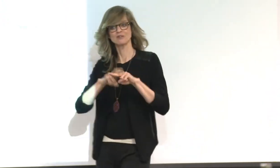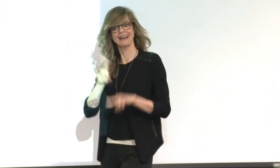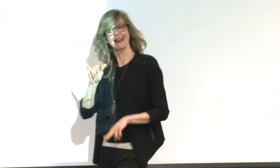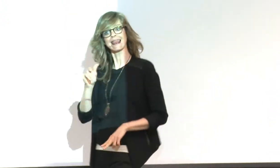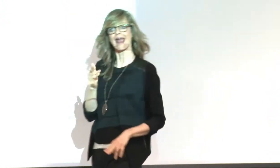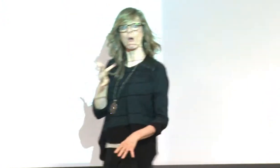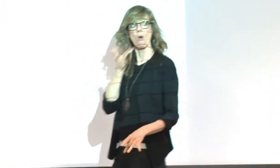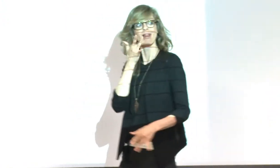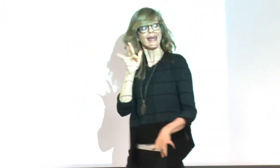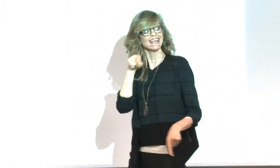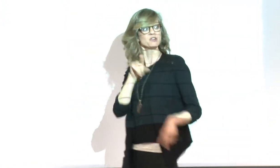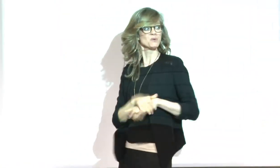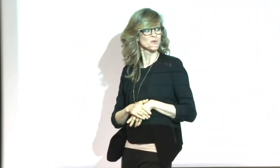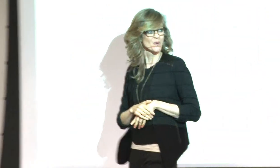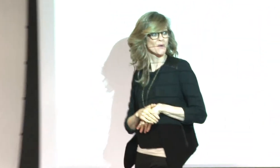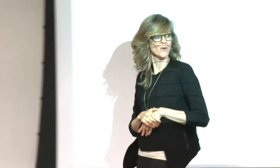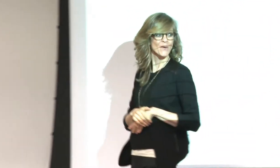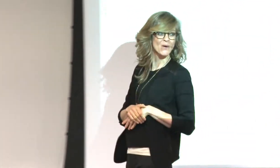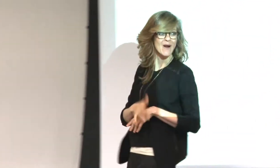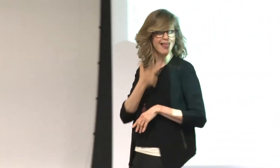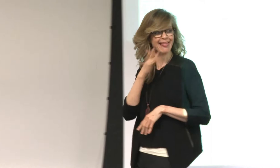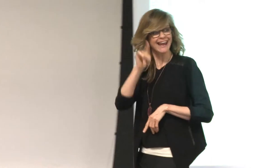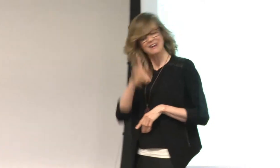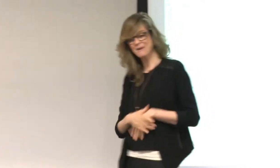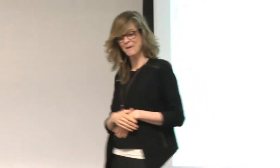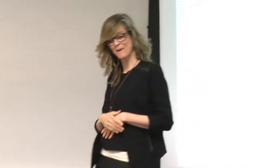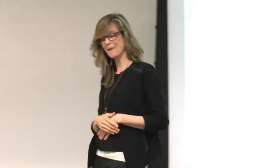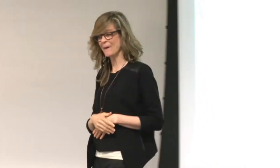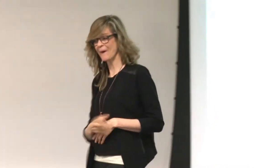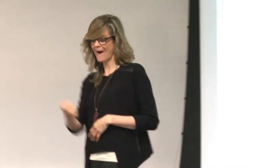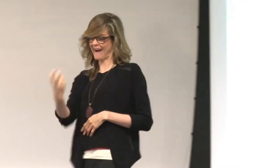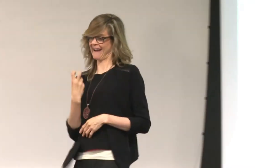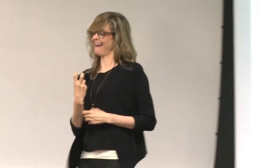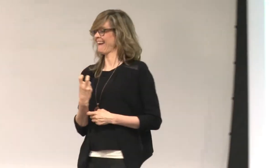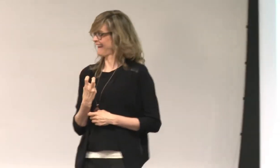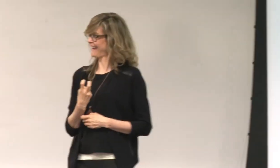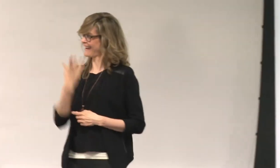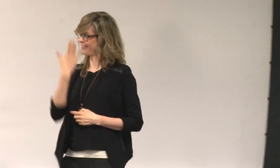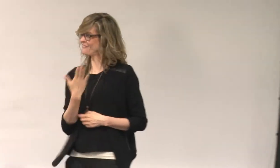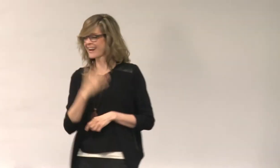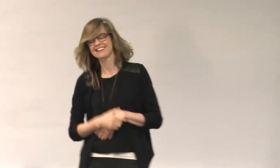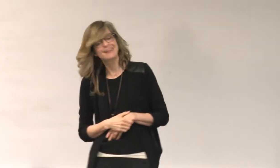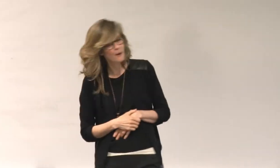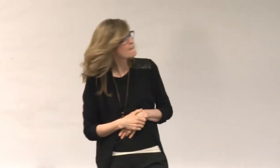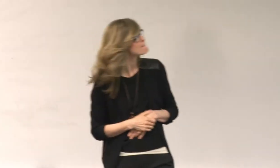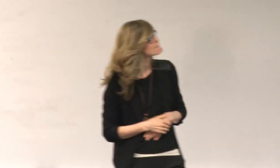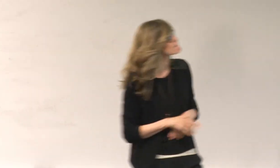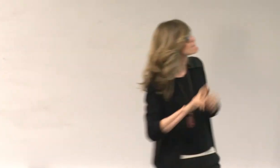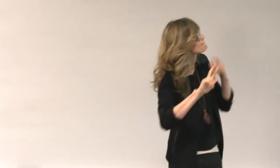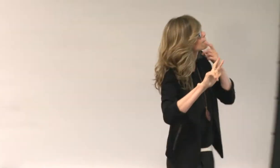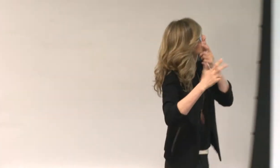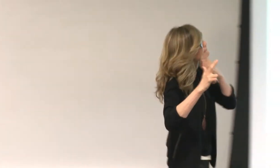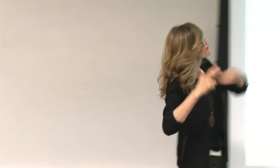AND THEY WERE LIKE, "OH, LUCKY YOU." THAT'S HOW THEY WORDED IT. OH, I FELT LUCKY THAT I GOT TO SIT AT THE FRONT AND I WAS SPECIAL.